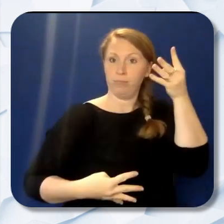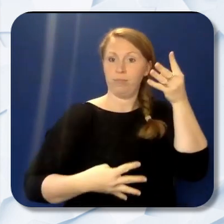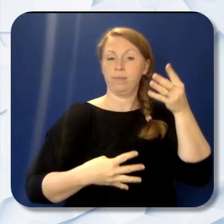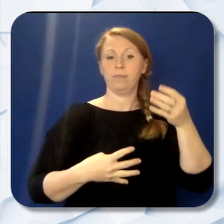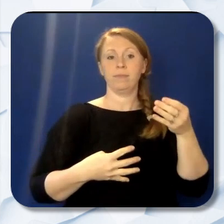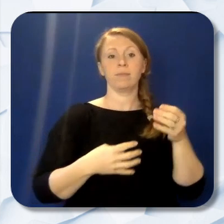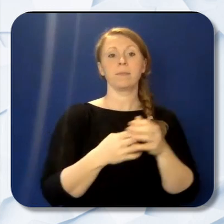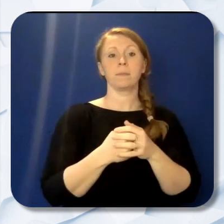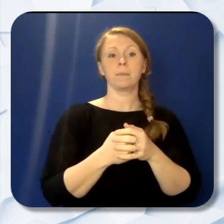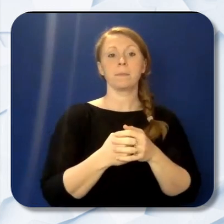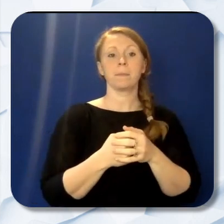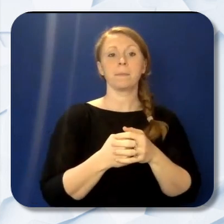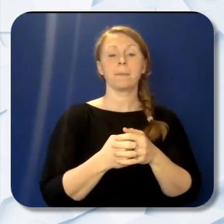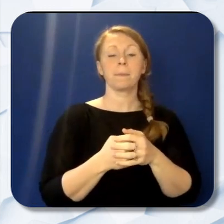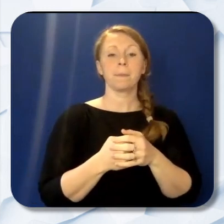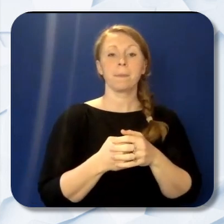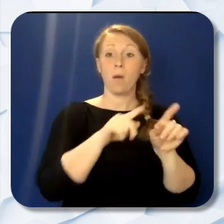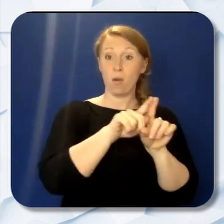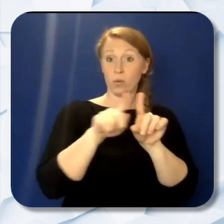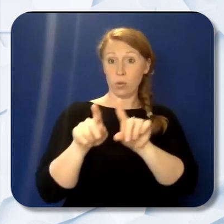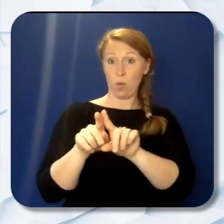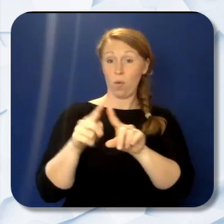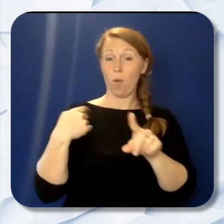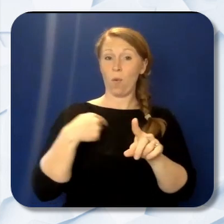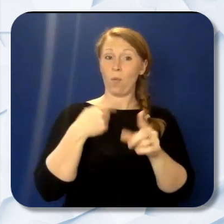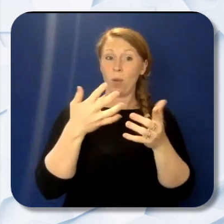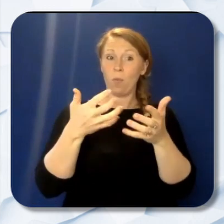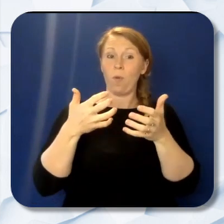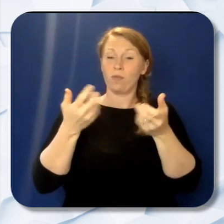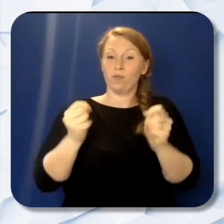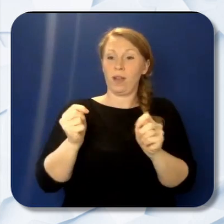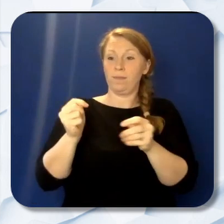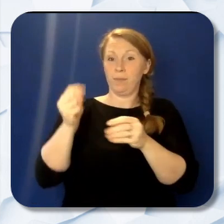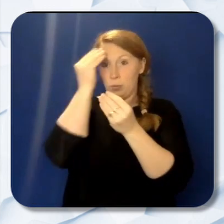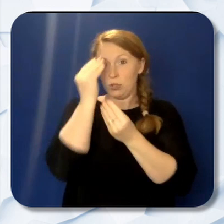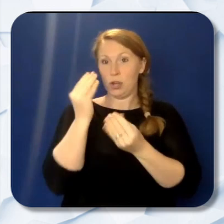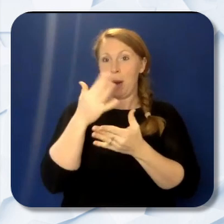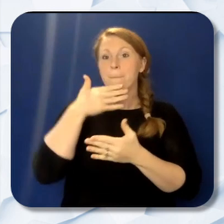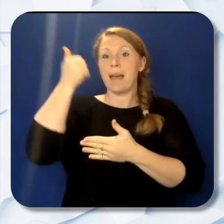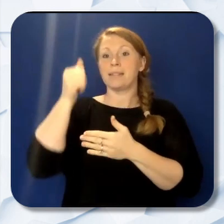we are also working to share best practices that those in the K. To twelve community have